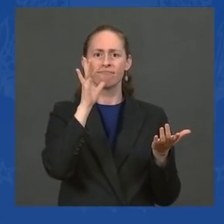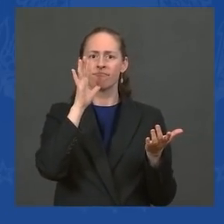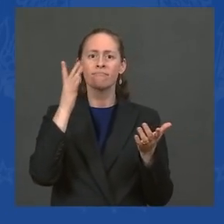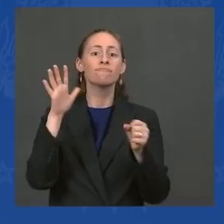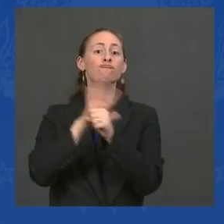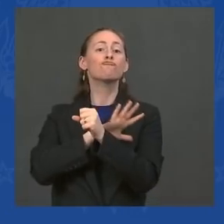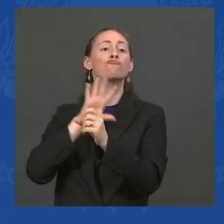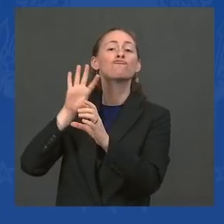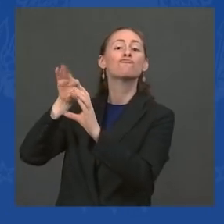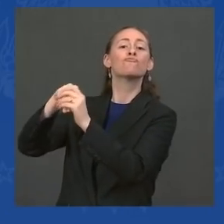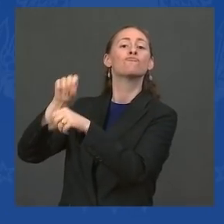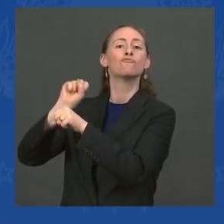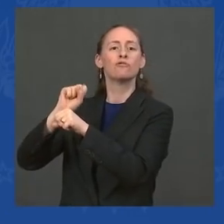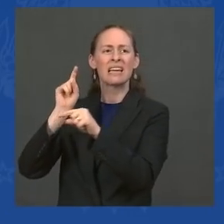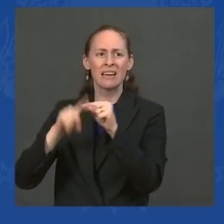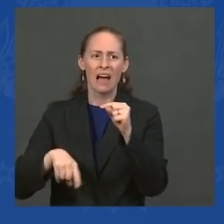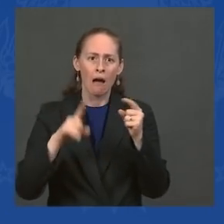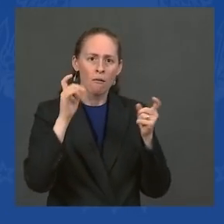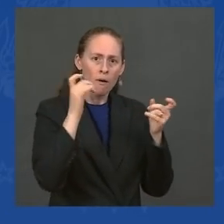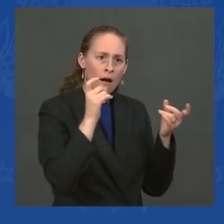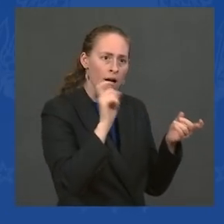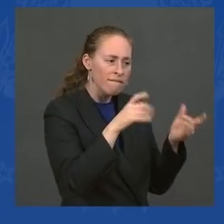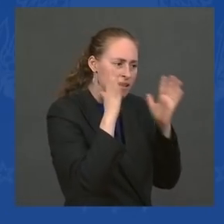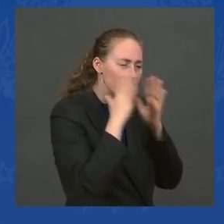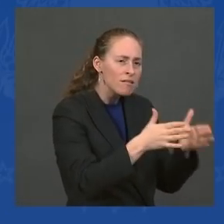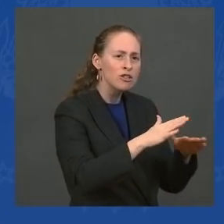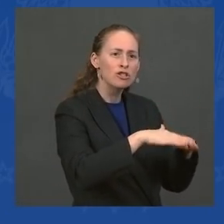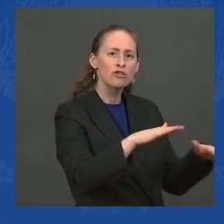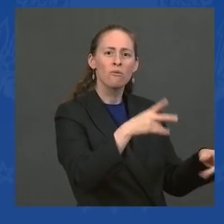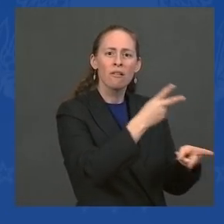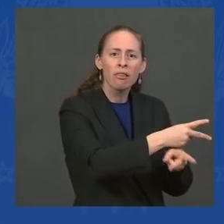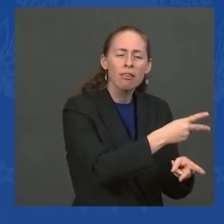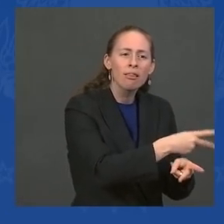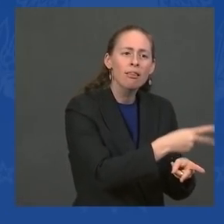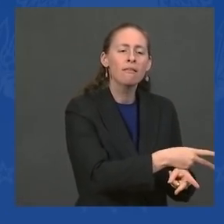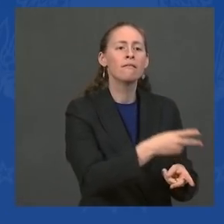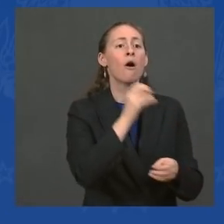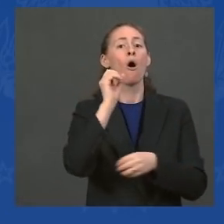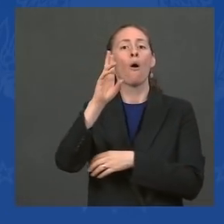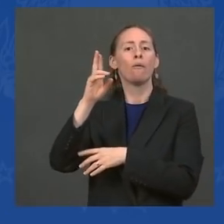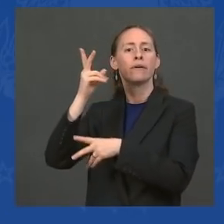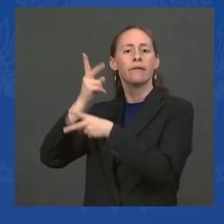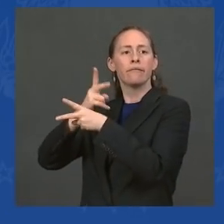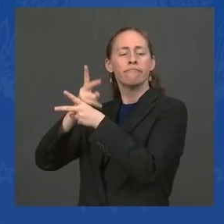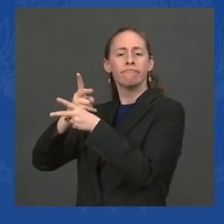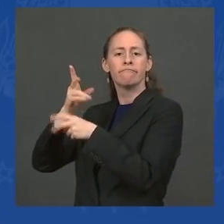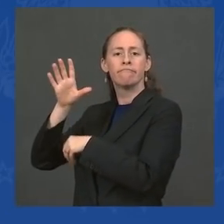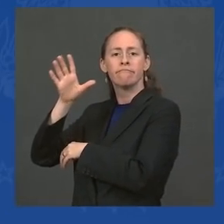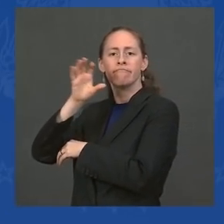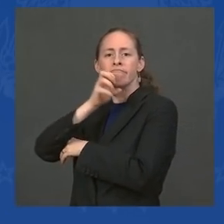they can't afford the cost of childcare or eldercare, I might add? Eldercare -- they're the sandwich generation getting crushed.